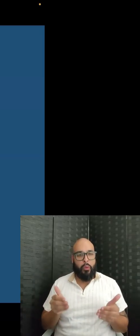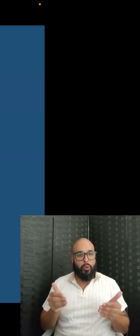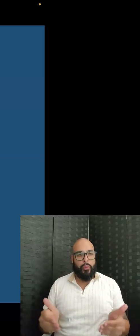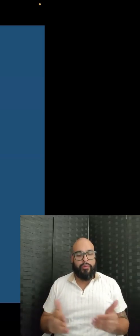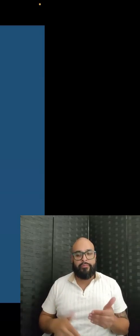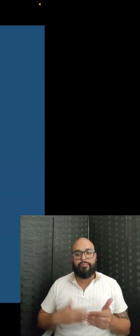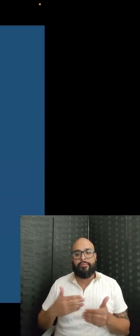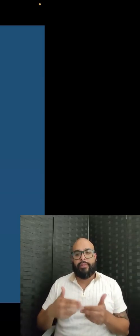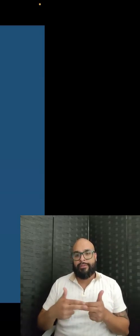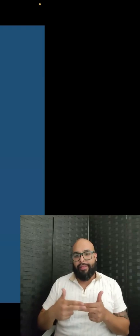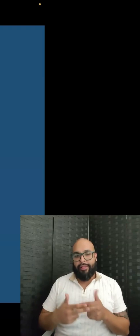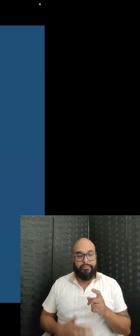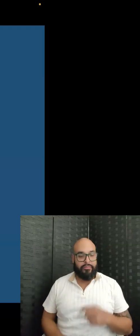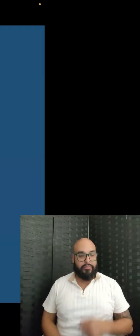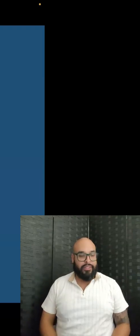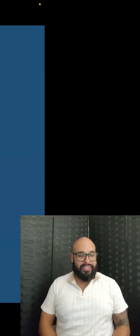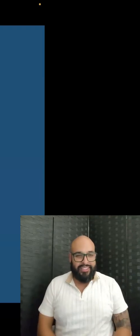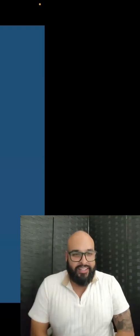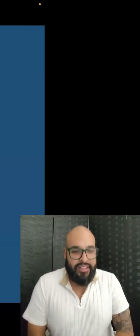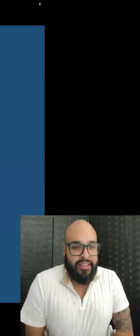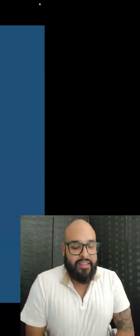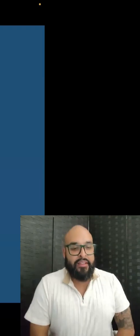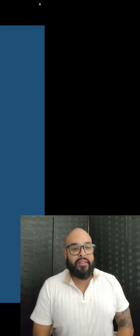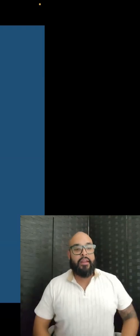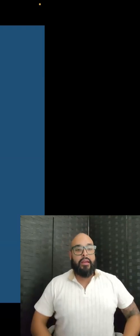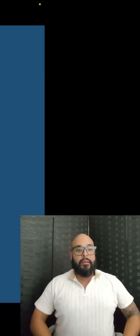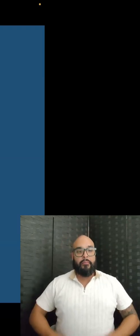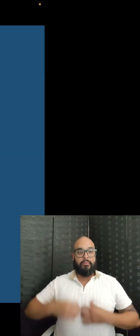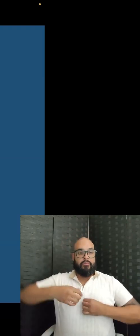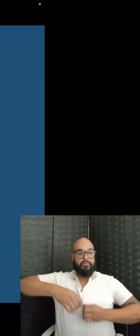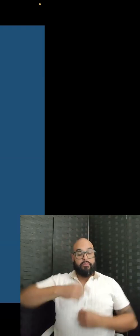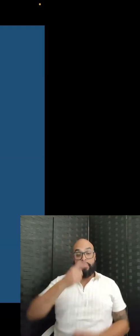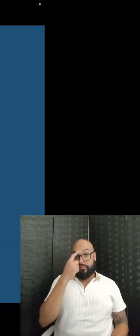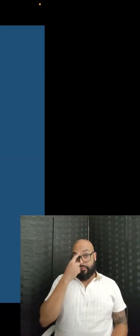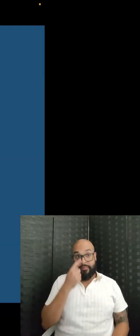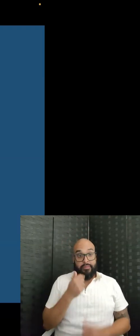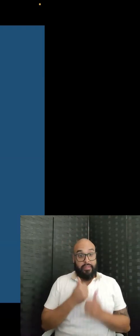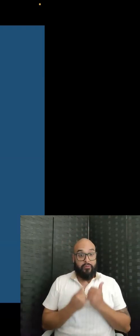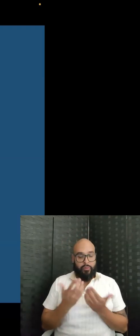I think probably everybody on here is familiar with RTI or MTSS as being a process